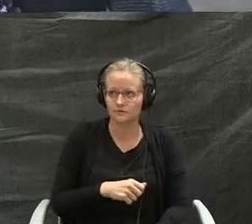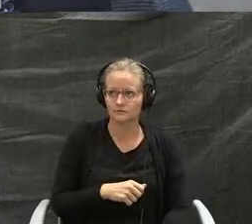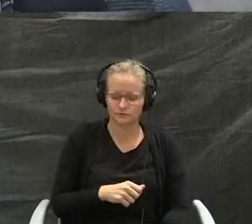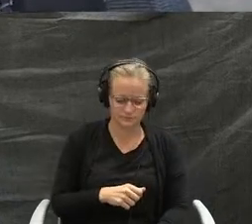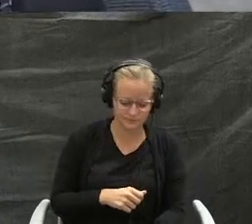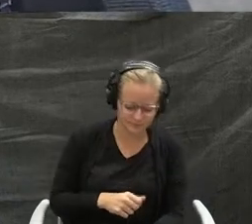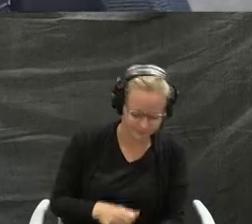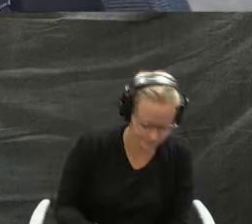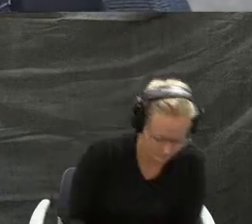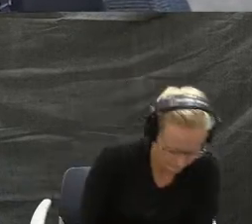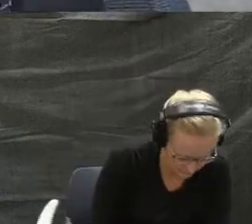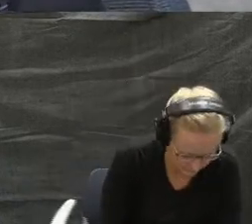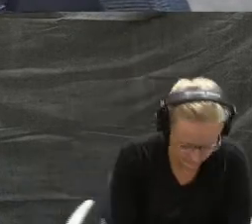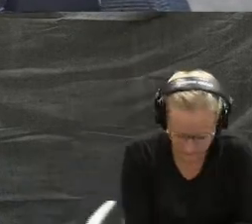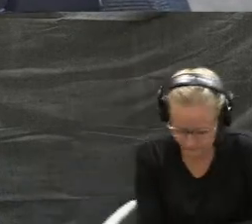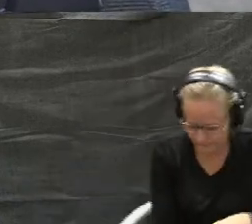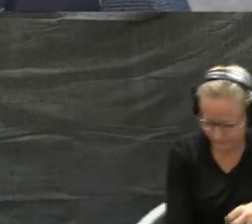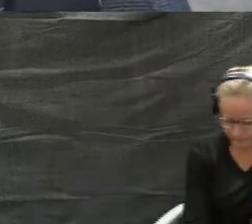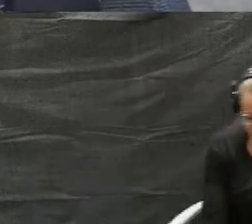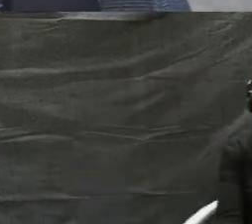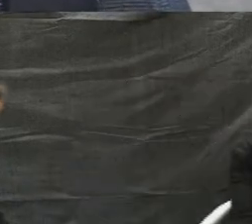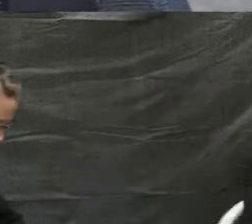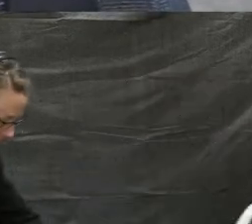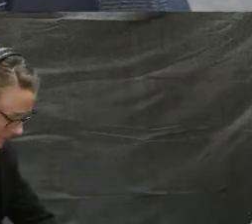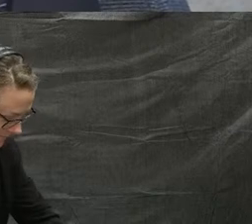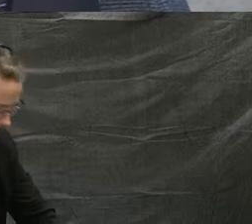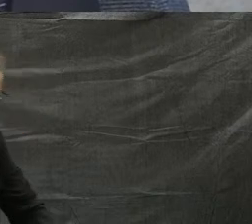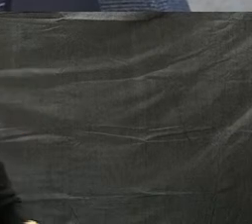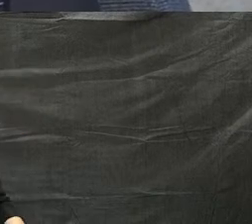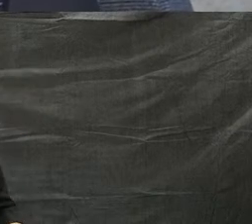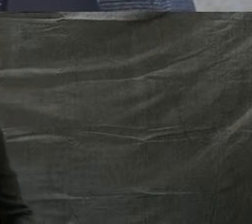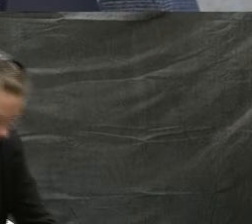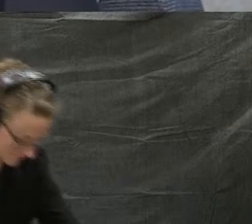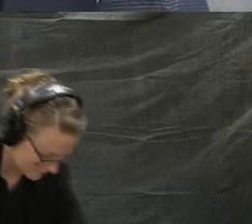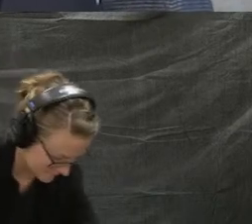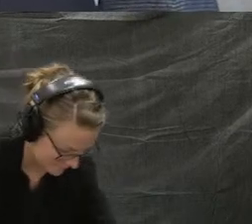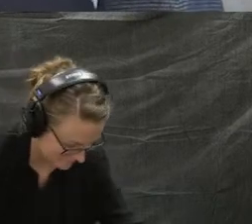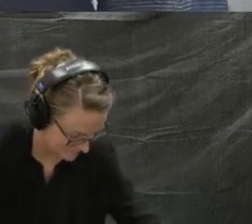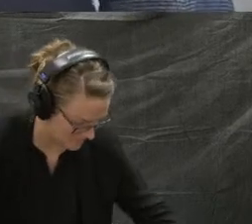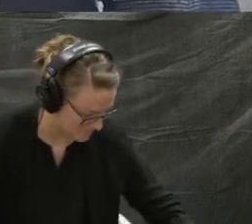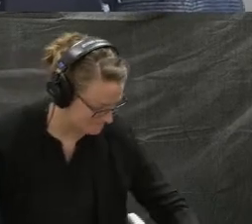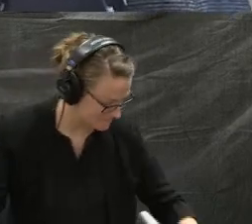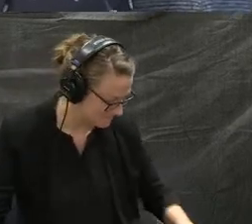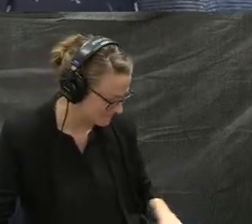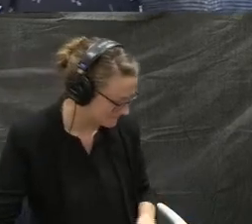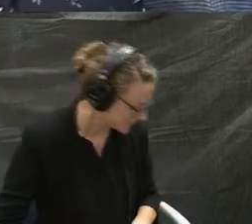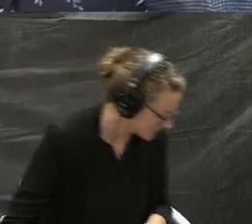A comment from Josh Pratt of Shorewood.